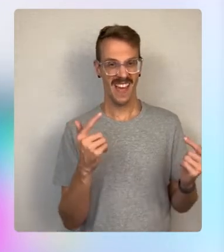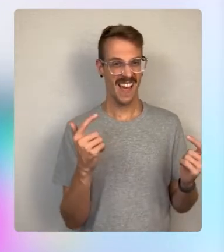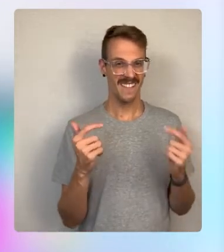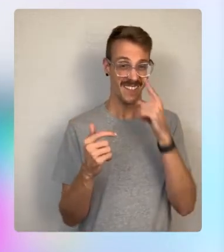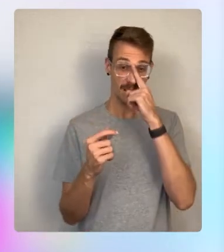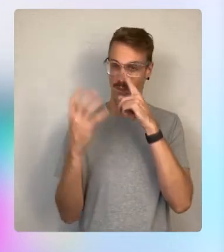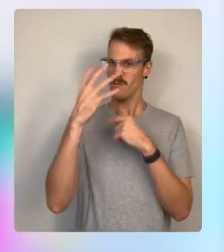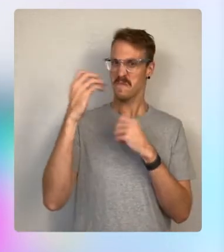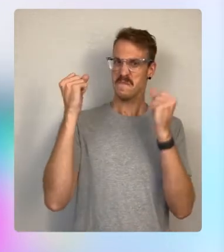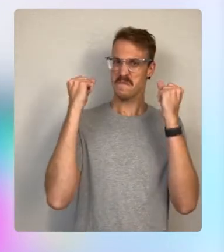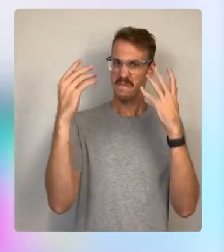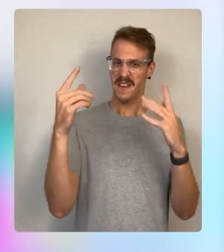So many points.